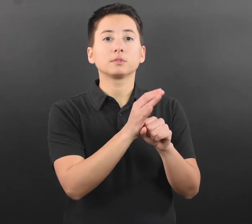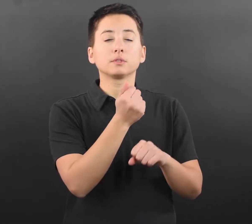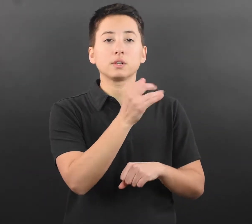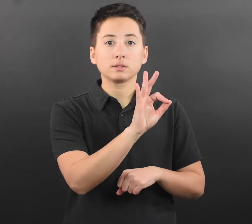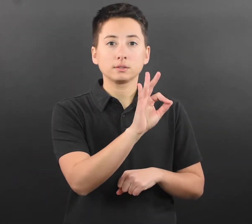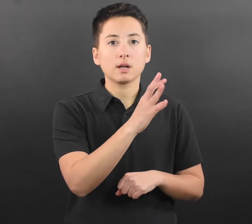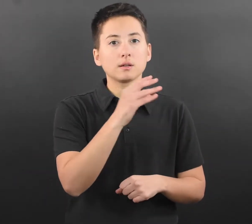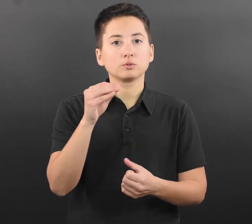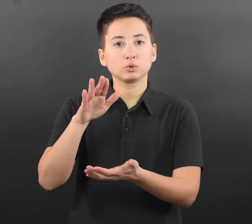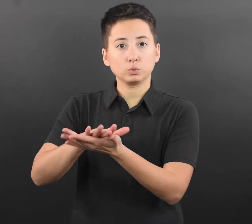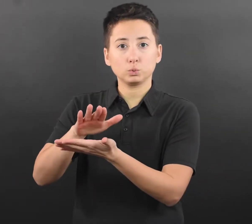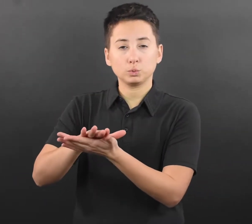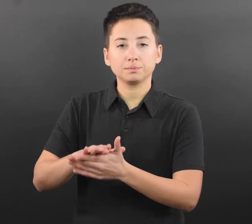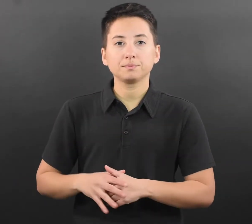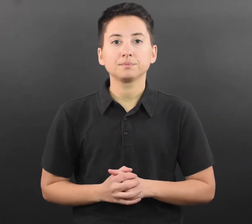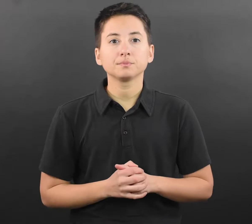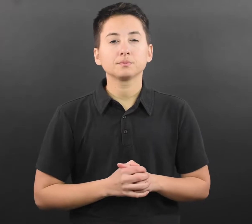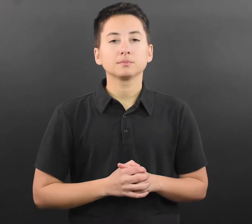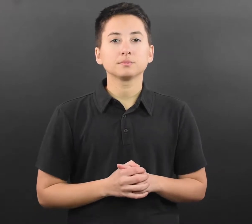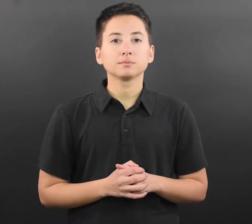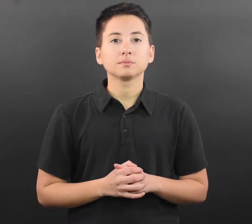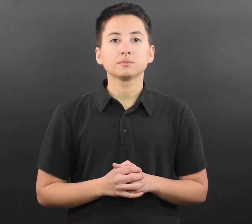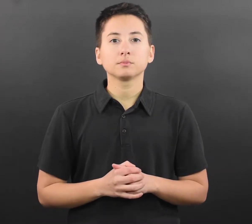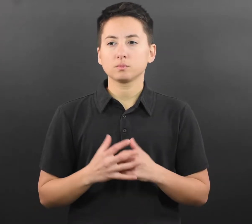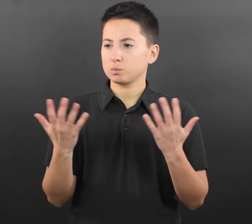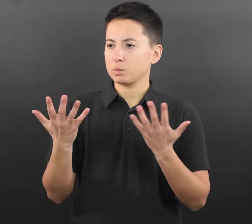What can schools do to support safe, in-person learning?